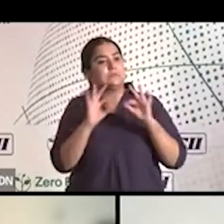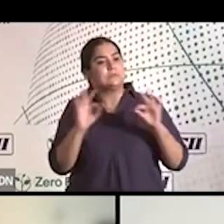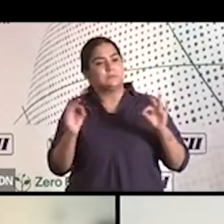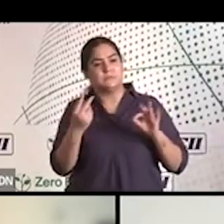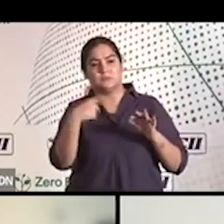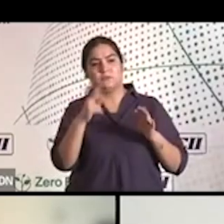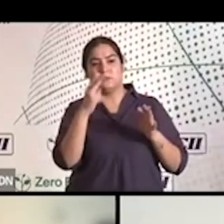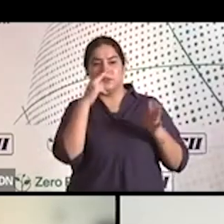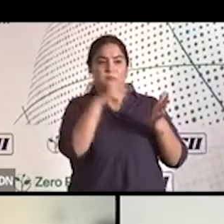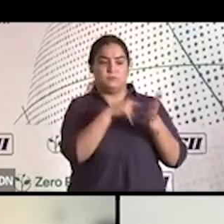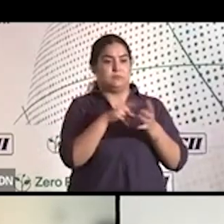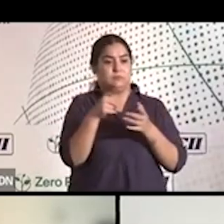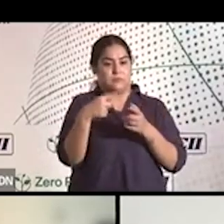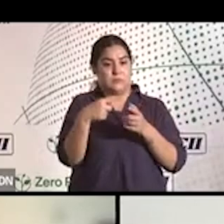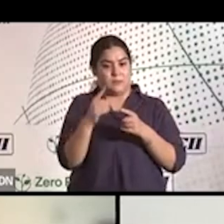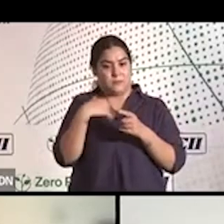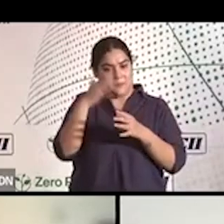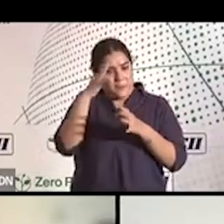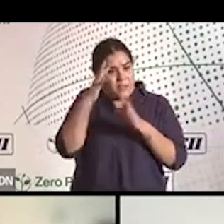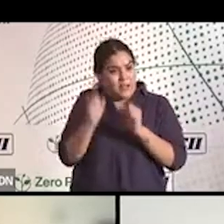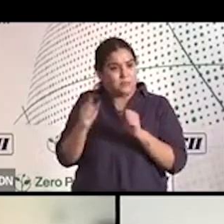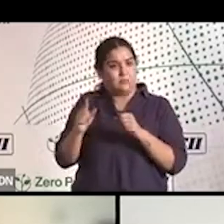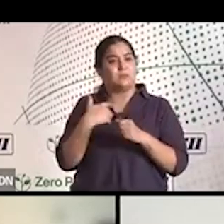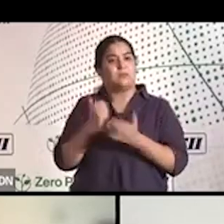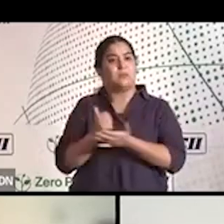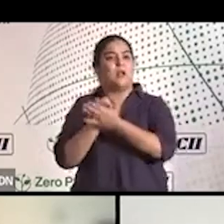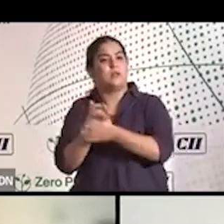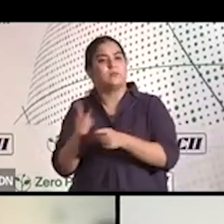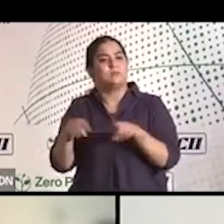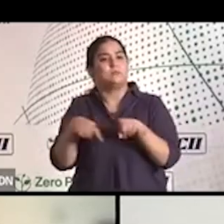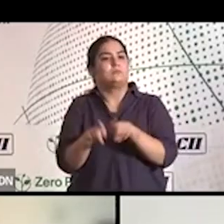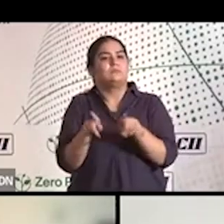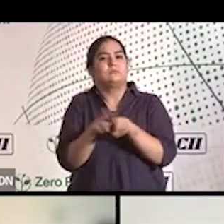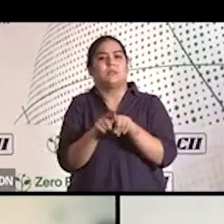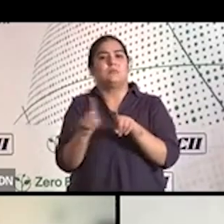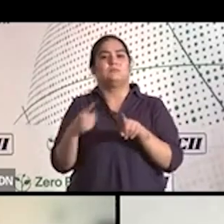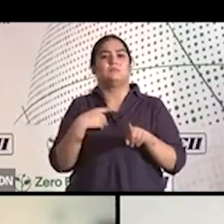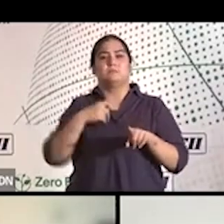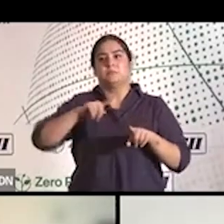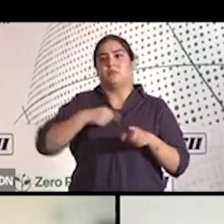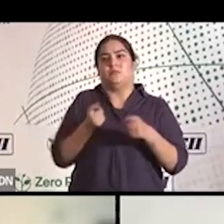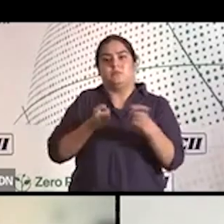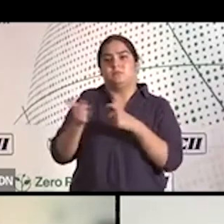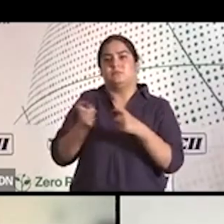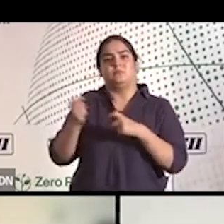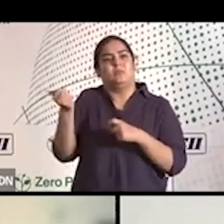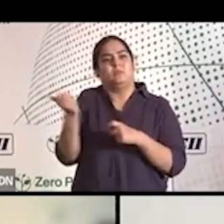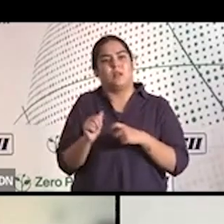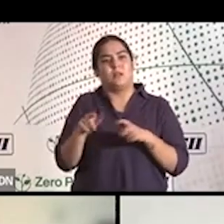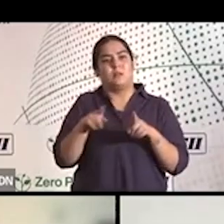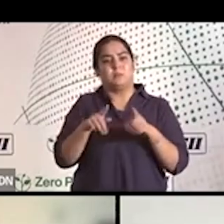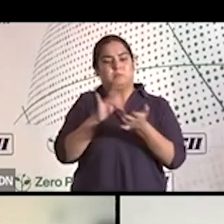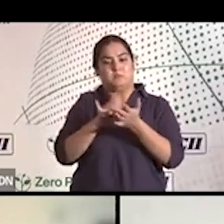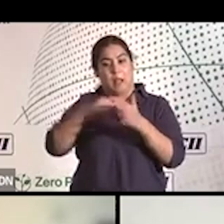can also be provided certifications and training as per the customized requirement of the automobile industry.